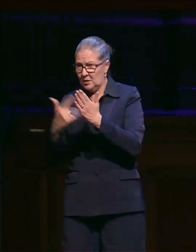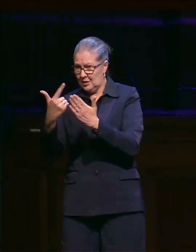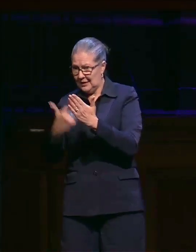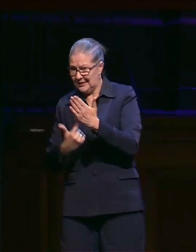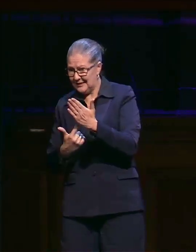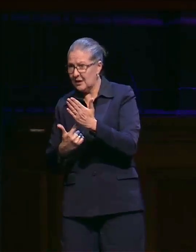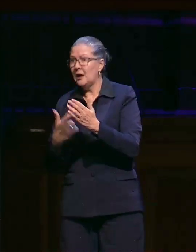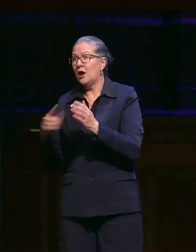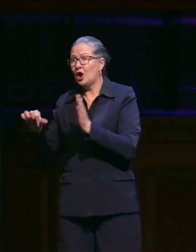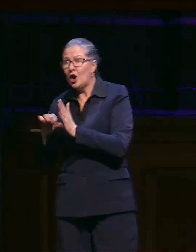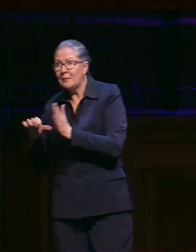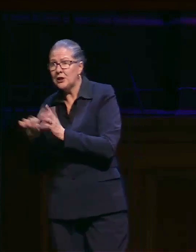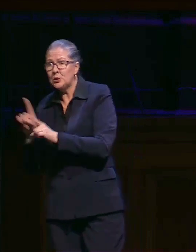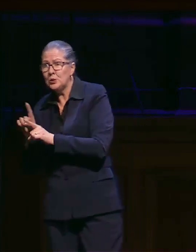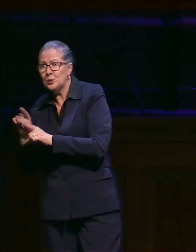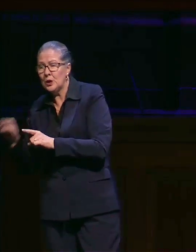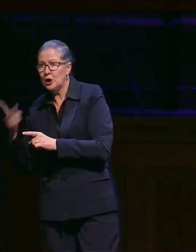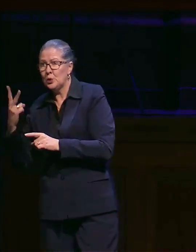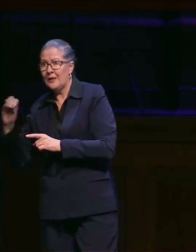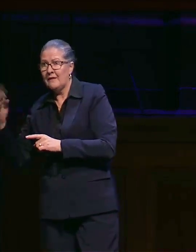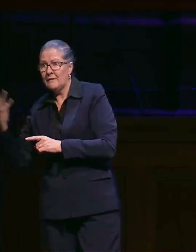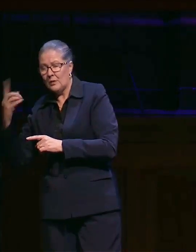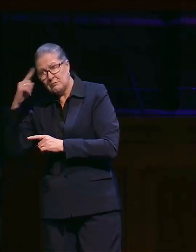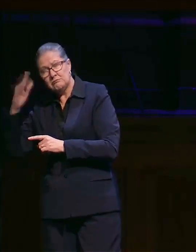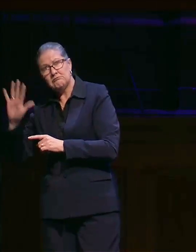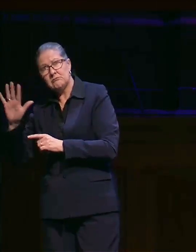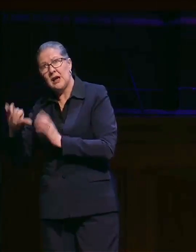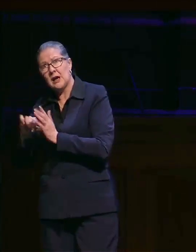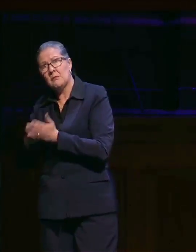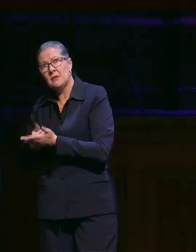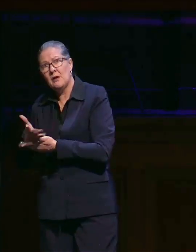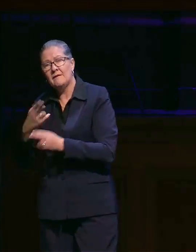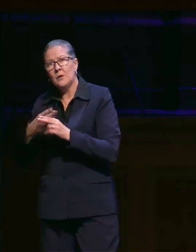well it's estimated that in 2014 the economic cost of serious mental illness